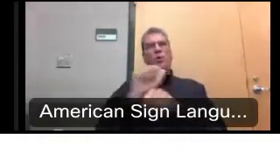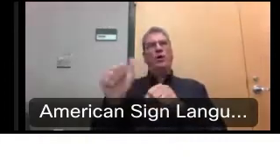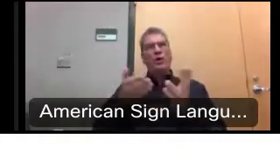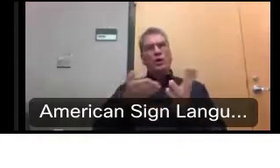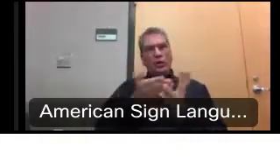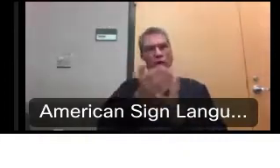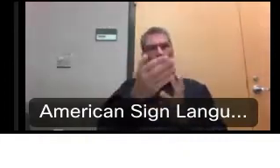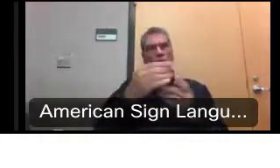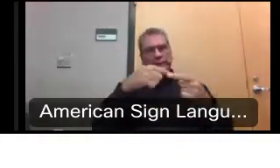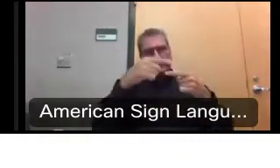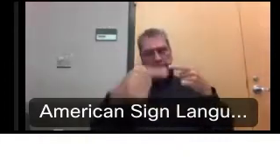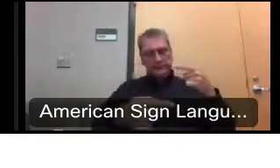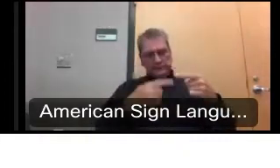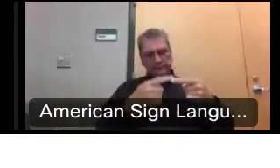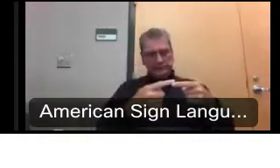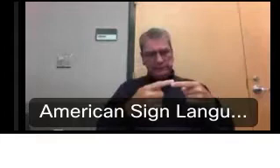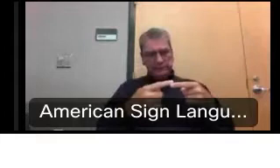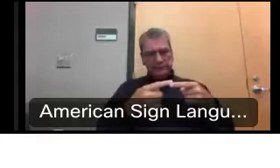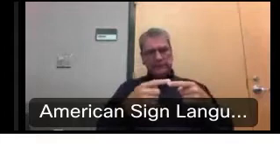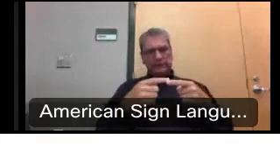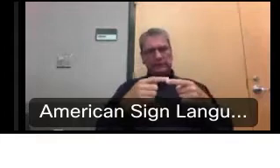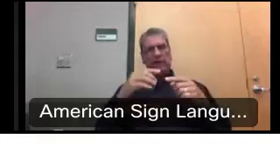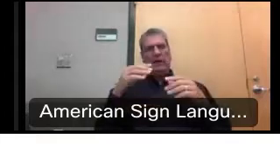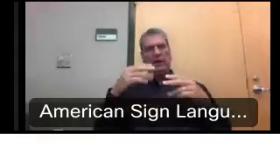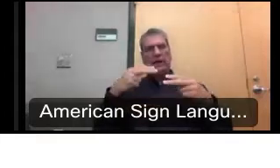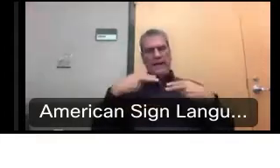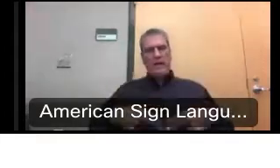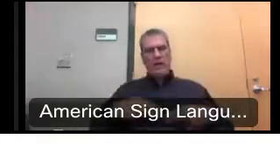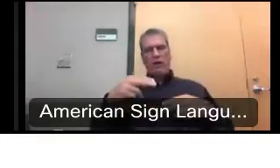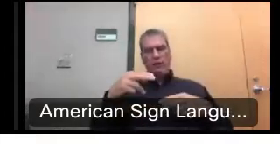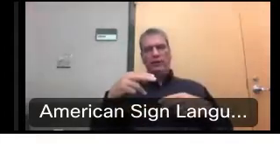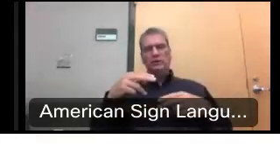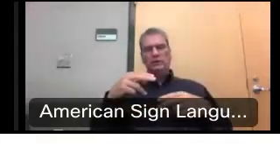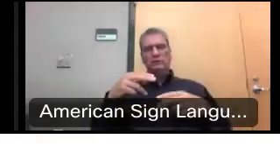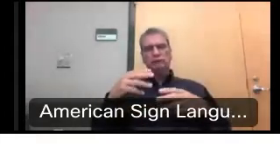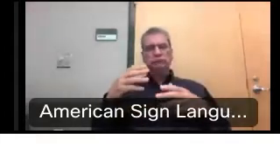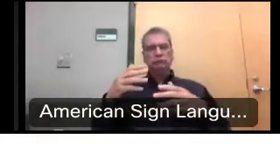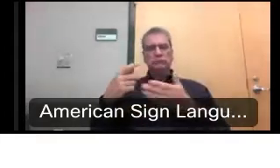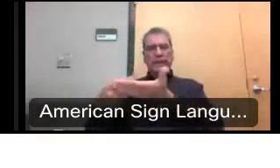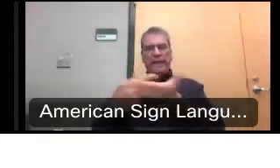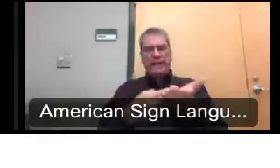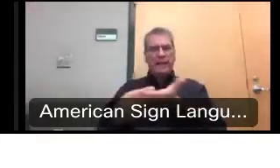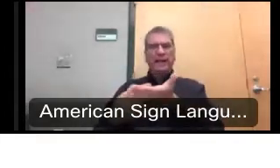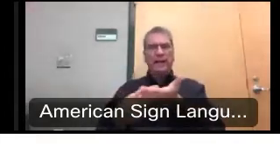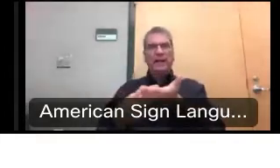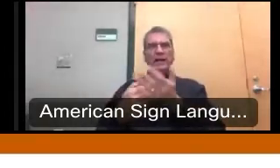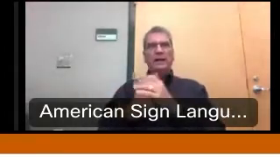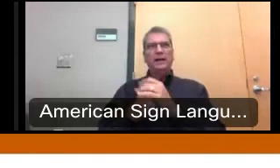of developing and implementing a health communication campaign. And the way we sort of follow our evidence as we go on a completely unrelated topic to cover.